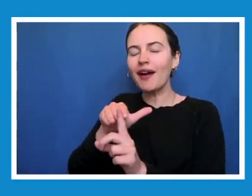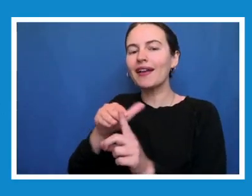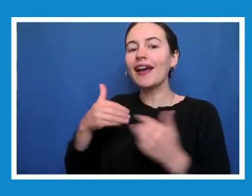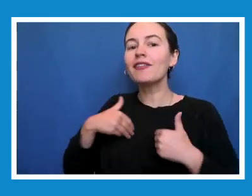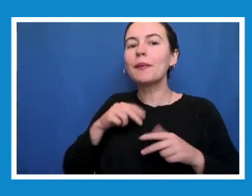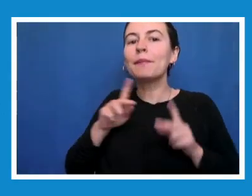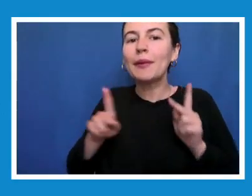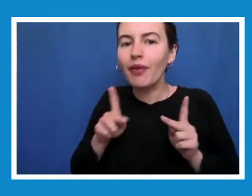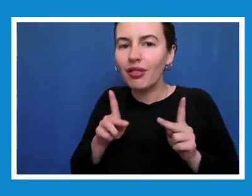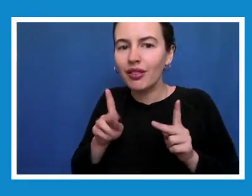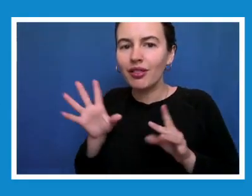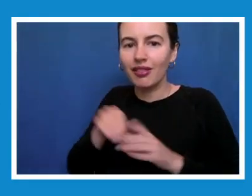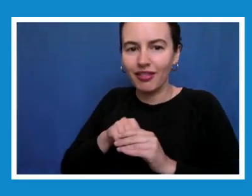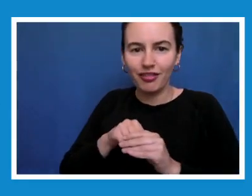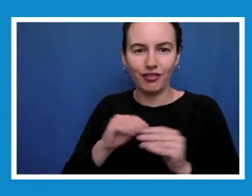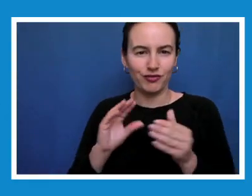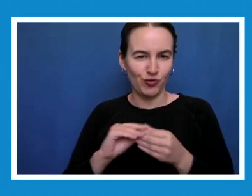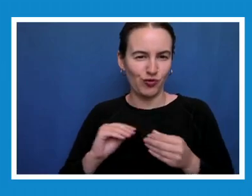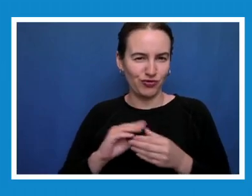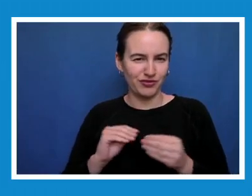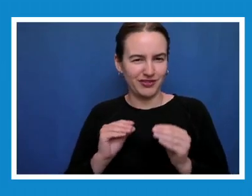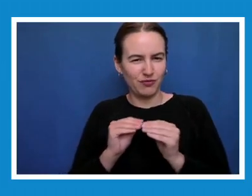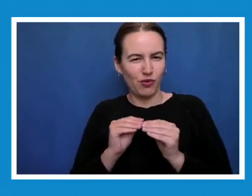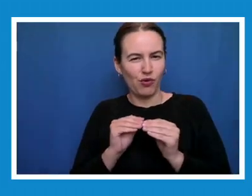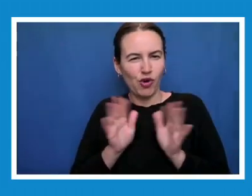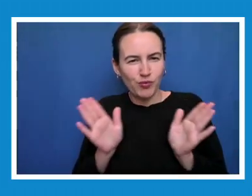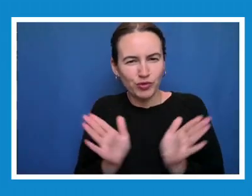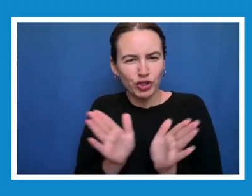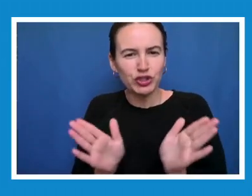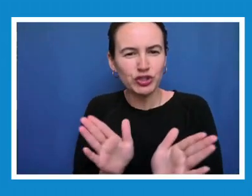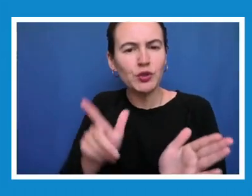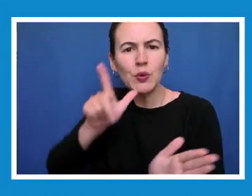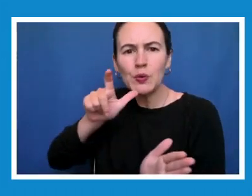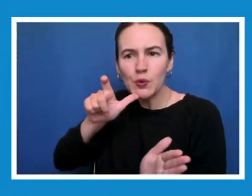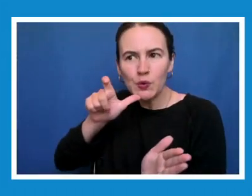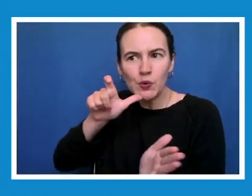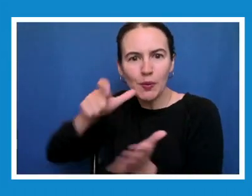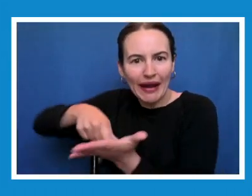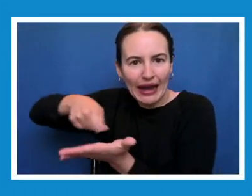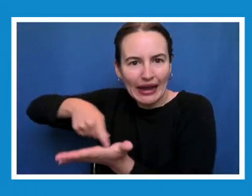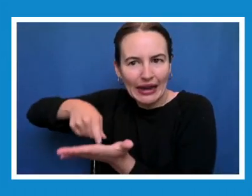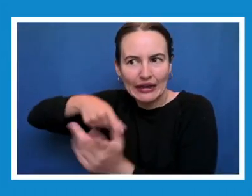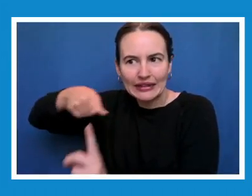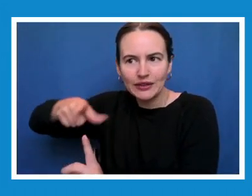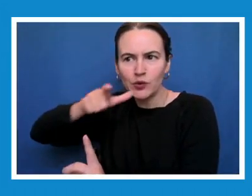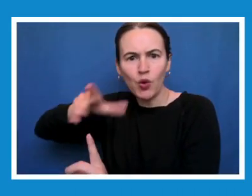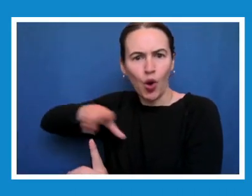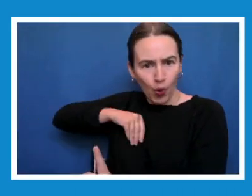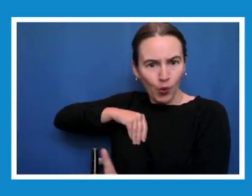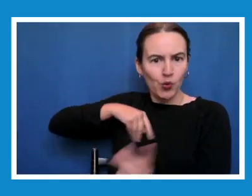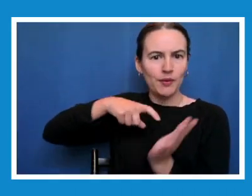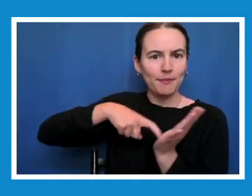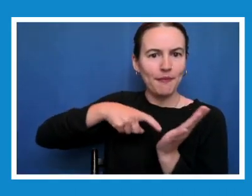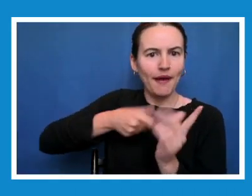really prompting them to think about who mined the minerals who owns the mines